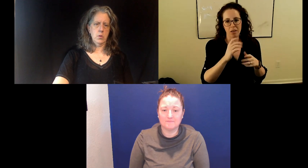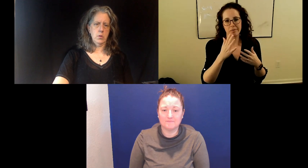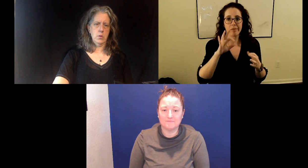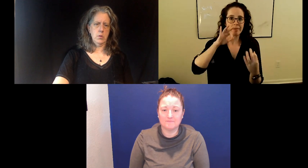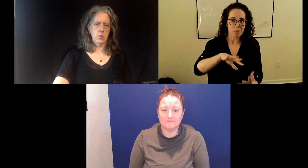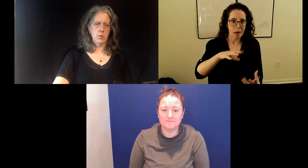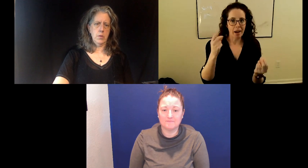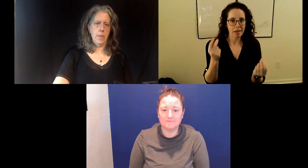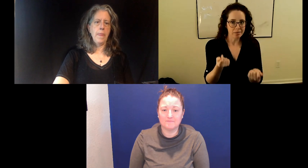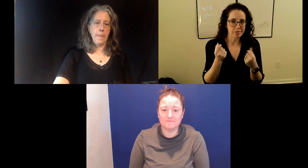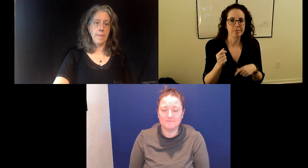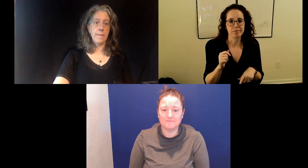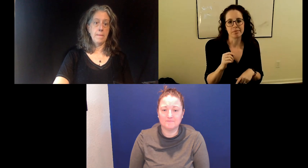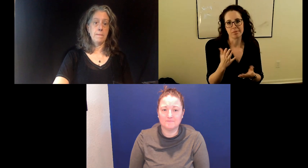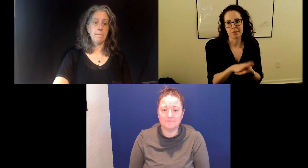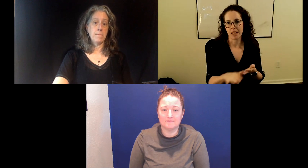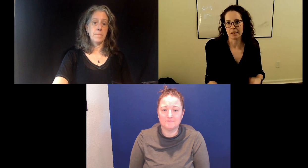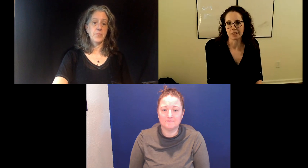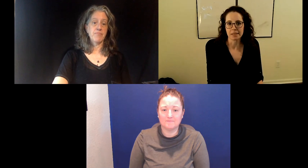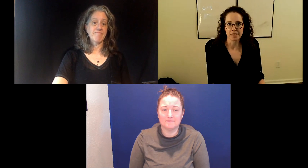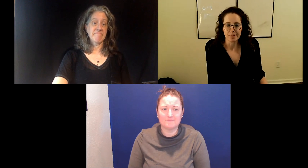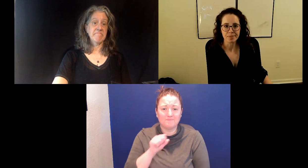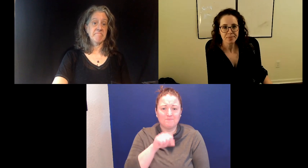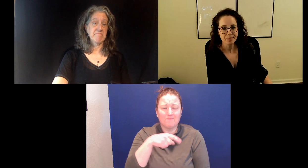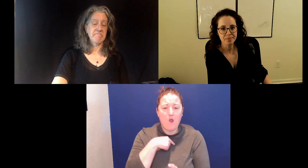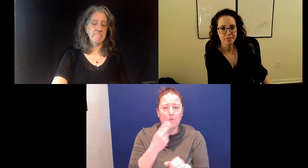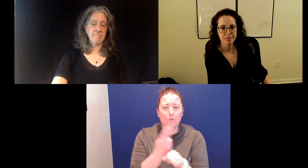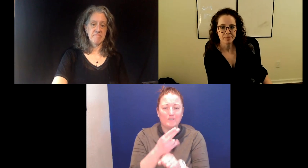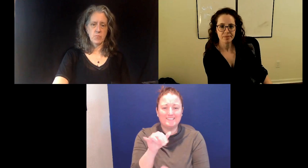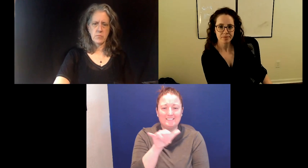collaborated together to get and i can give them feedback immediately and so that's really nice